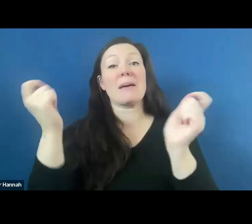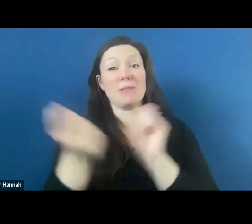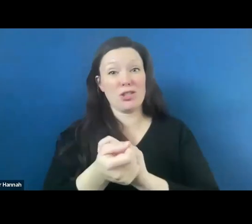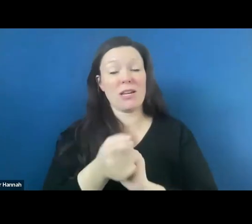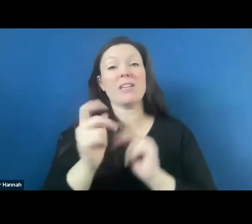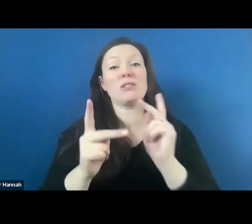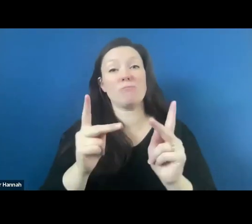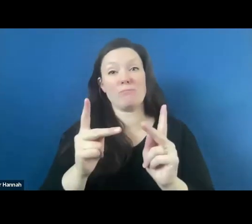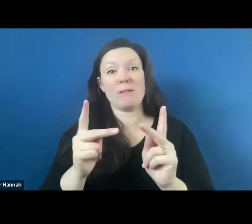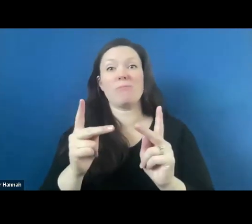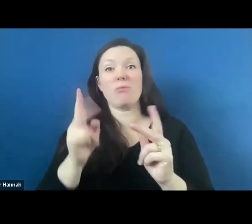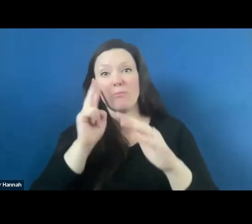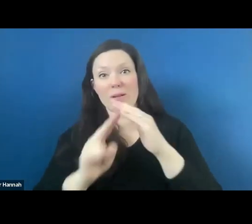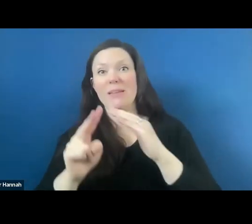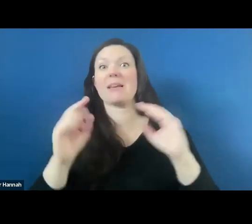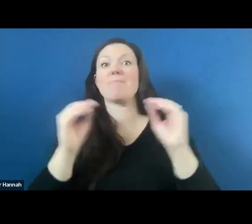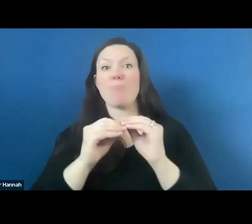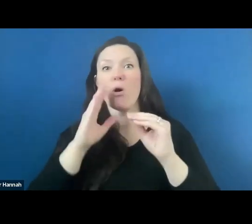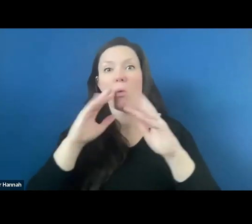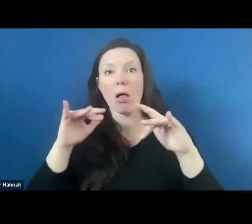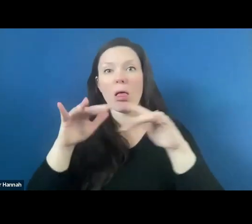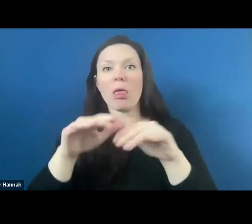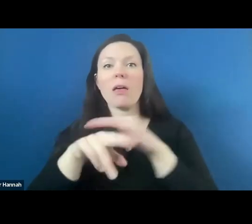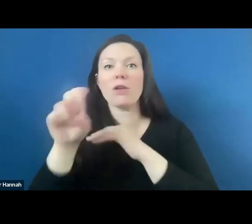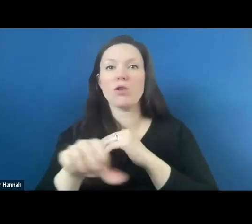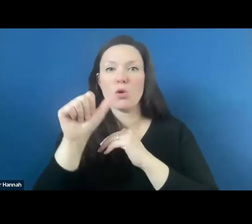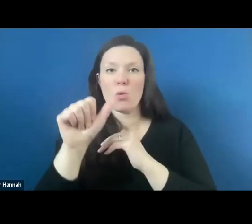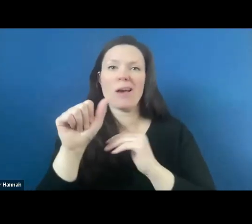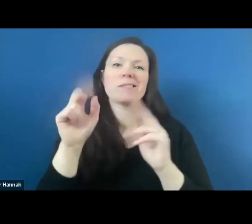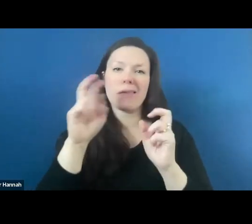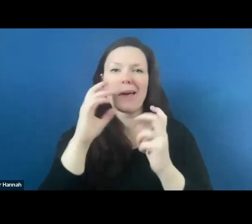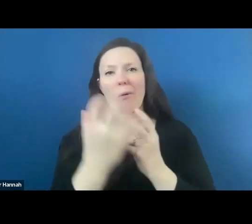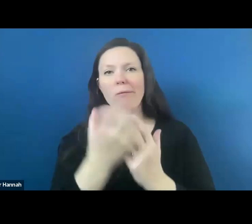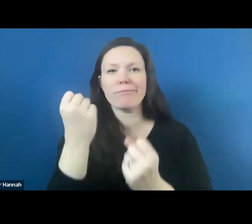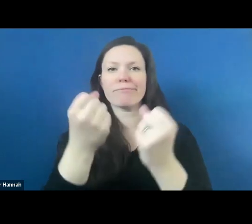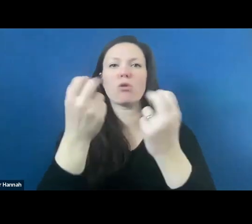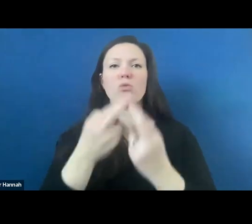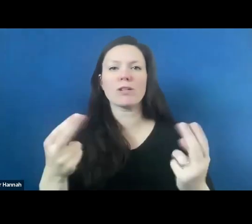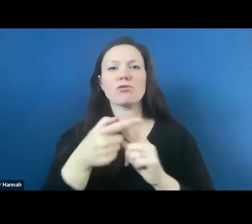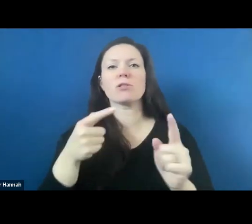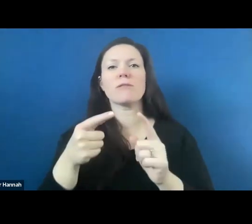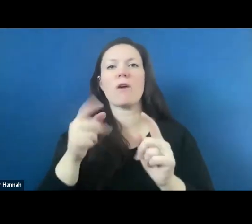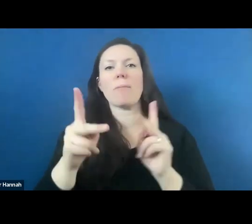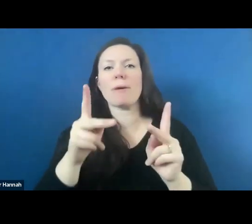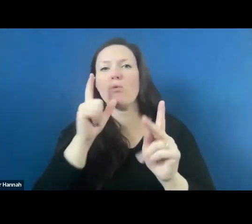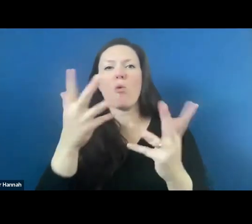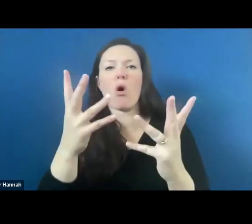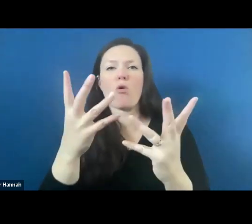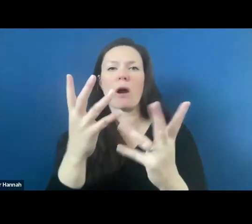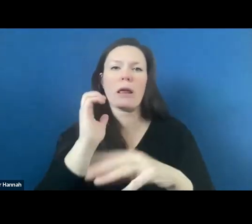from Americans who are already there. So then they also talk about two other sort of regions of instability.